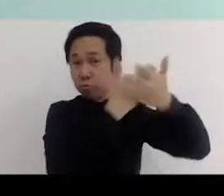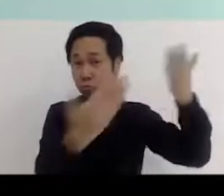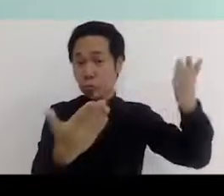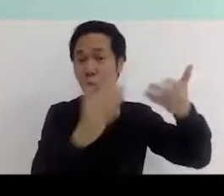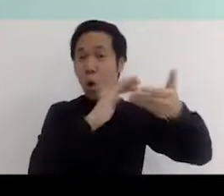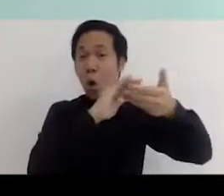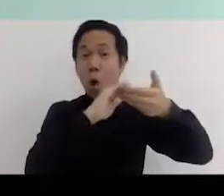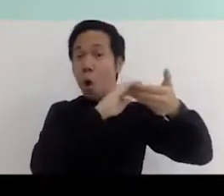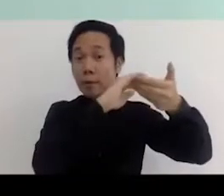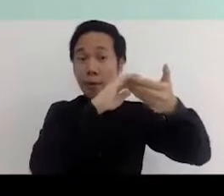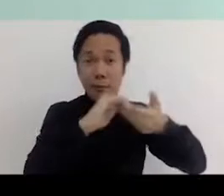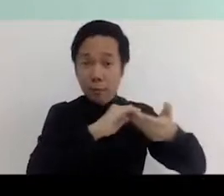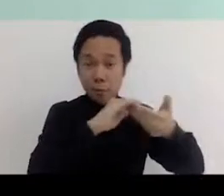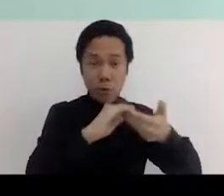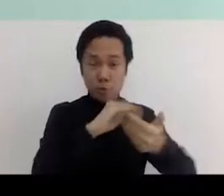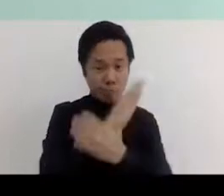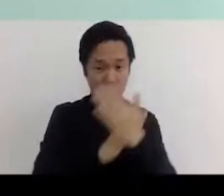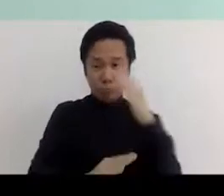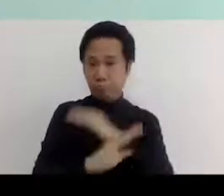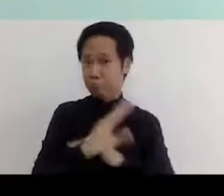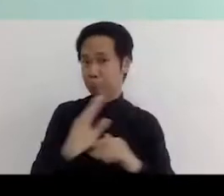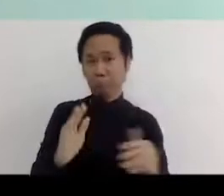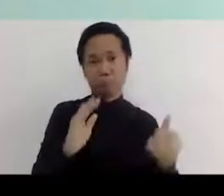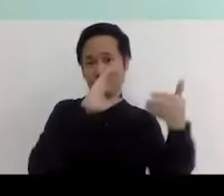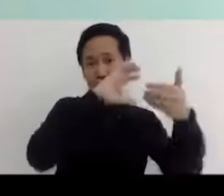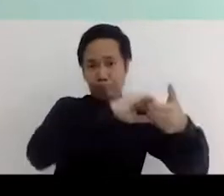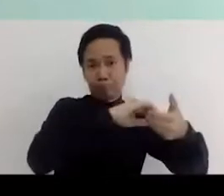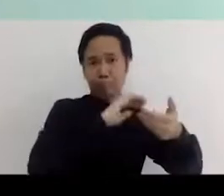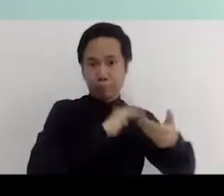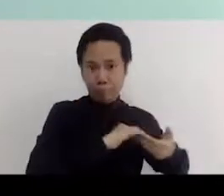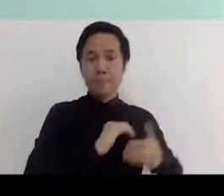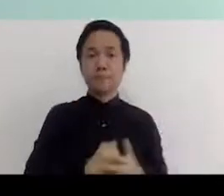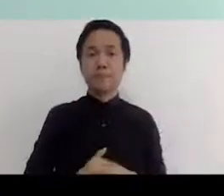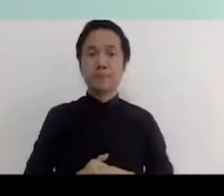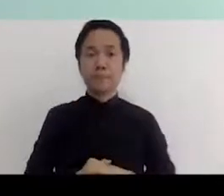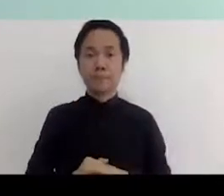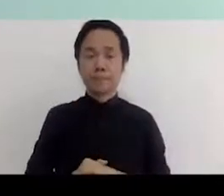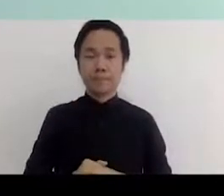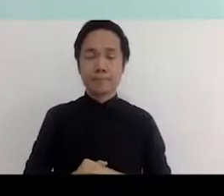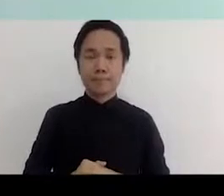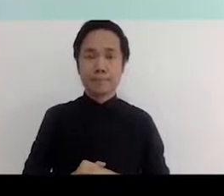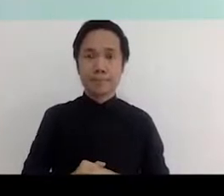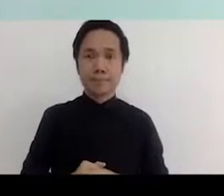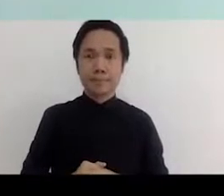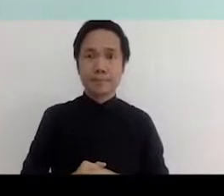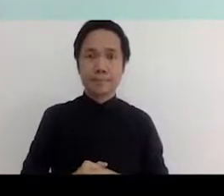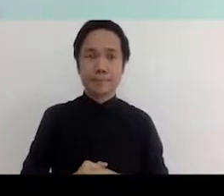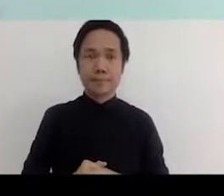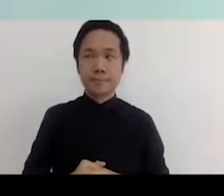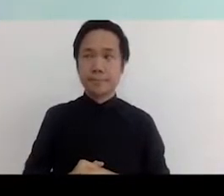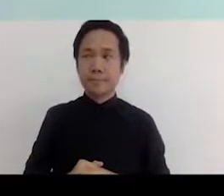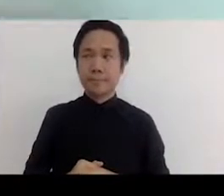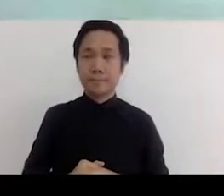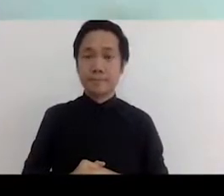at the community level with the support of organizations of persons with disabilities.